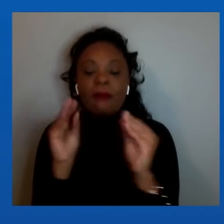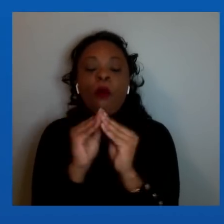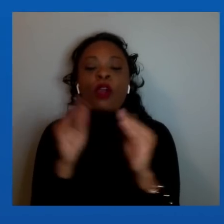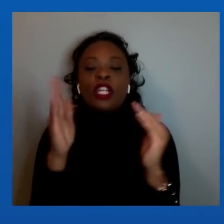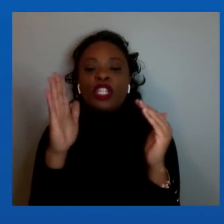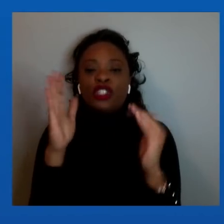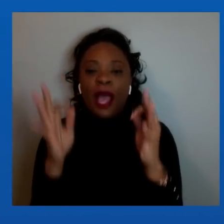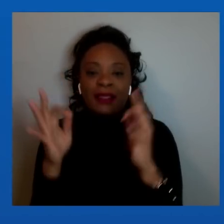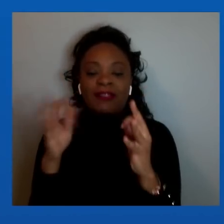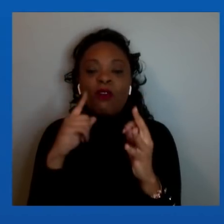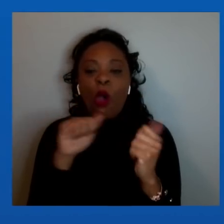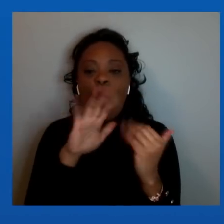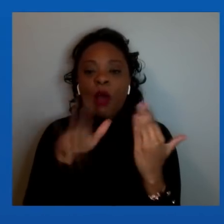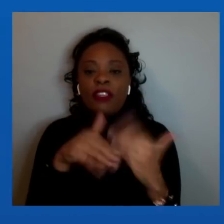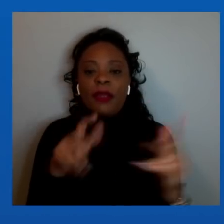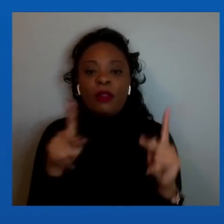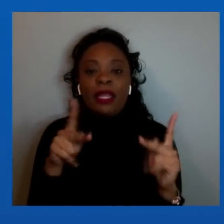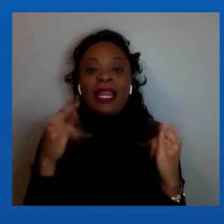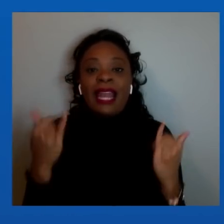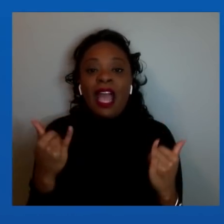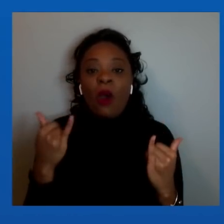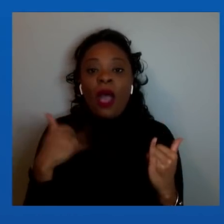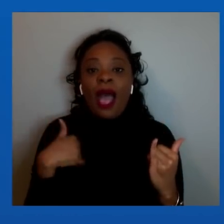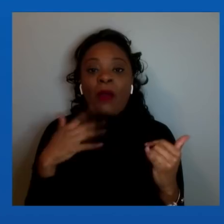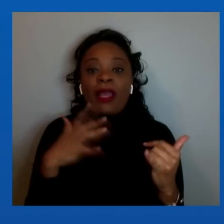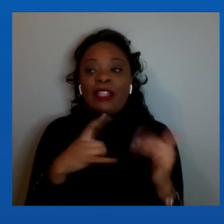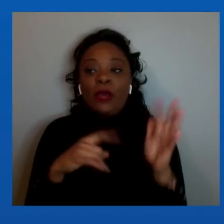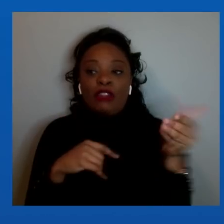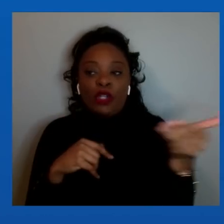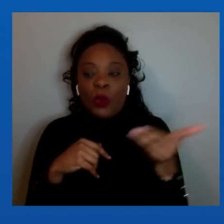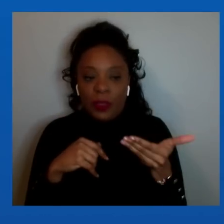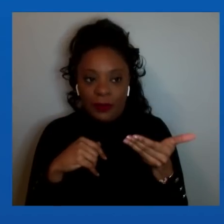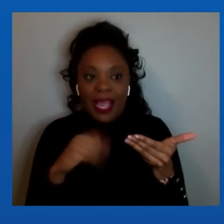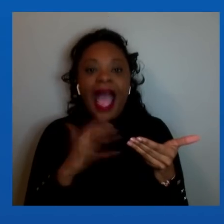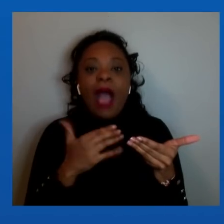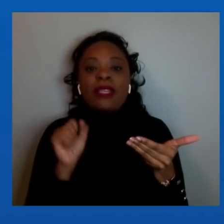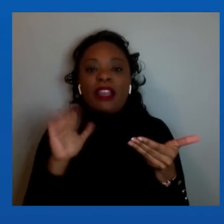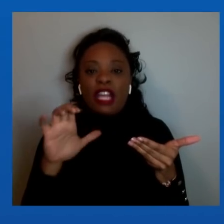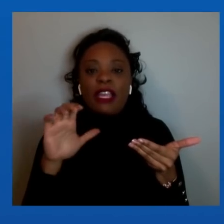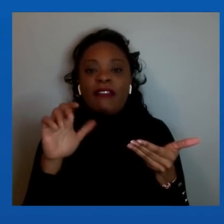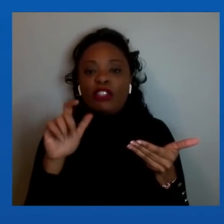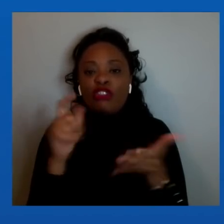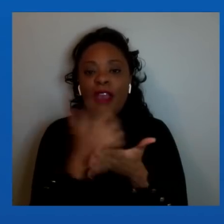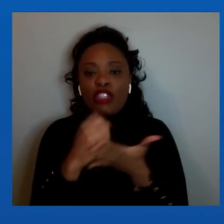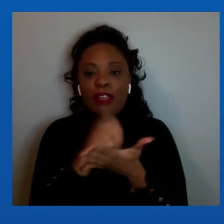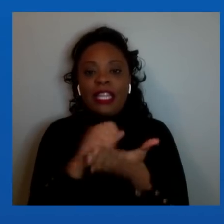With that, I'd like to introduce our Secretary of Treasury, Janet Yellen.